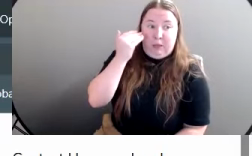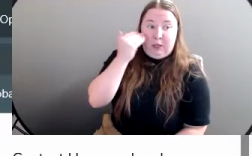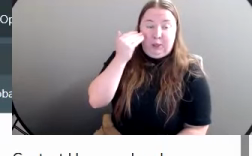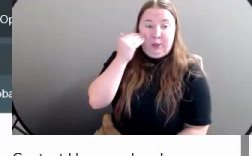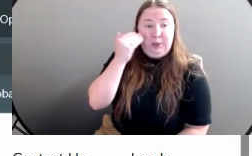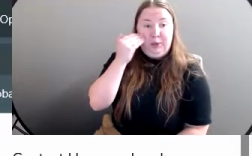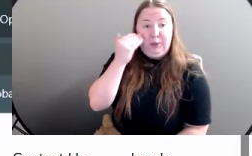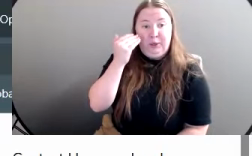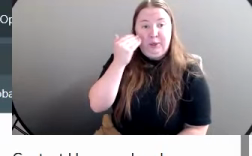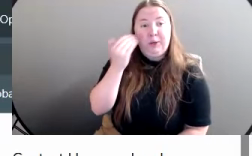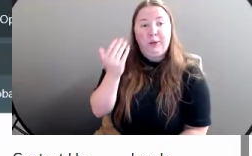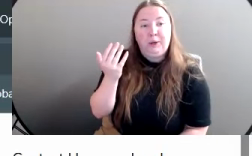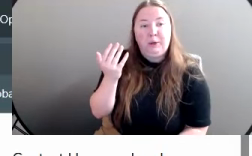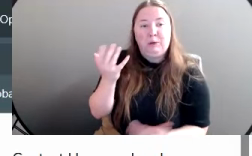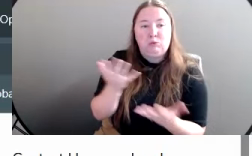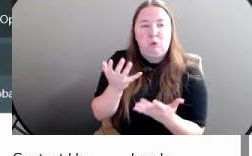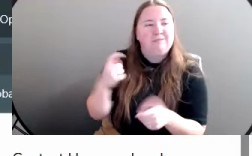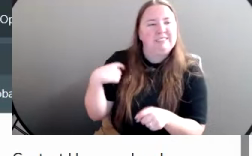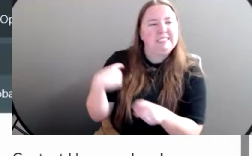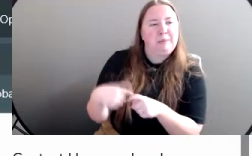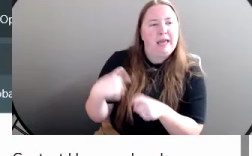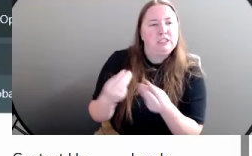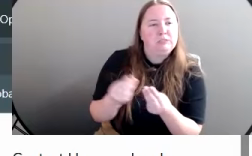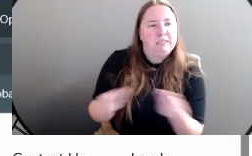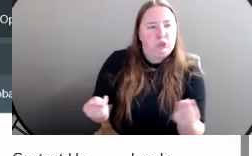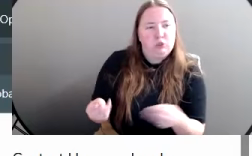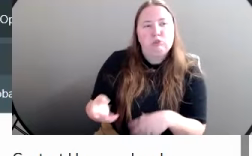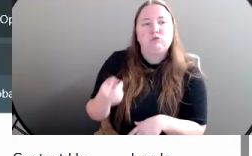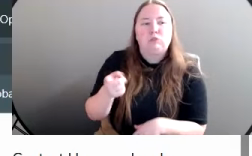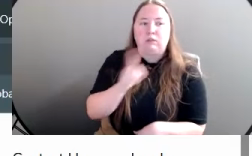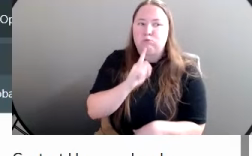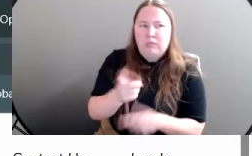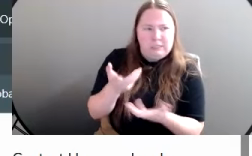there's our Spanish materials that are really interactive,